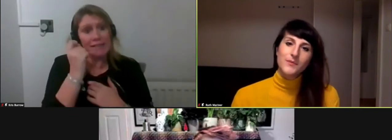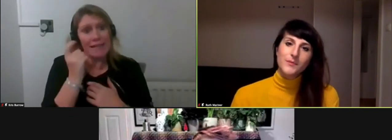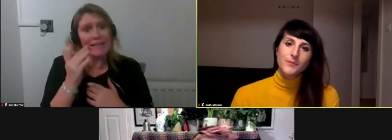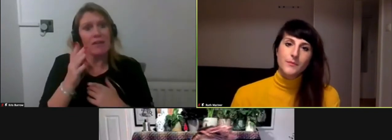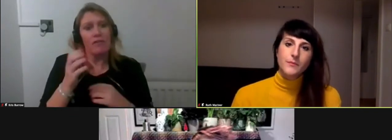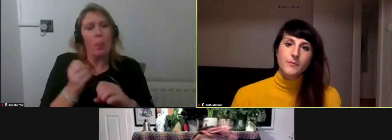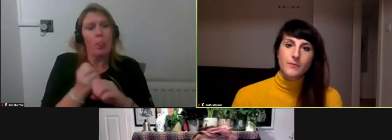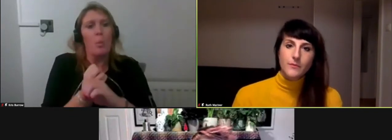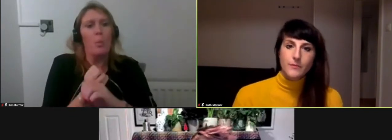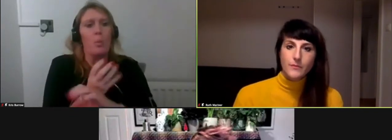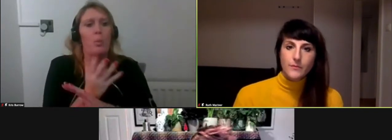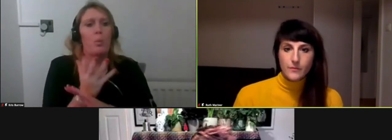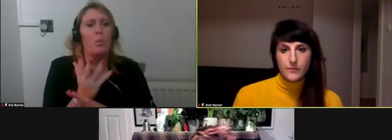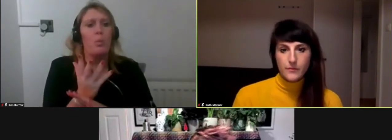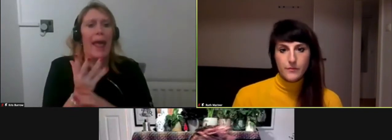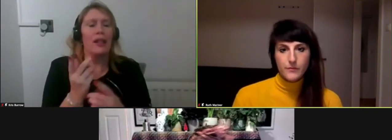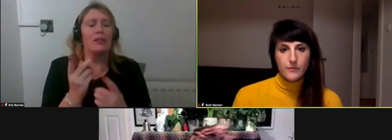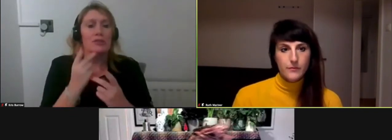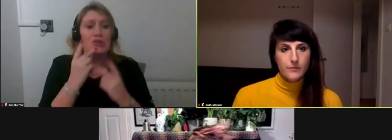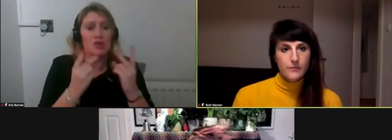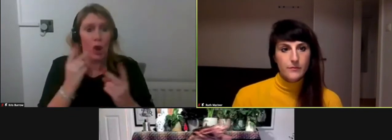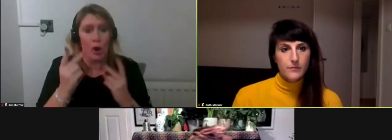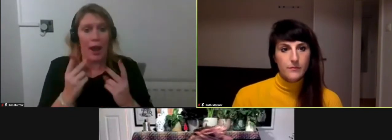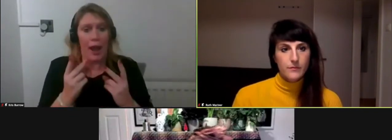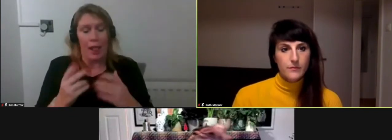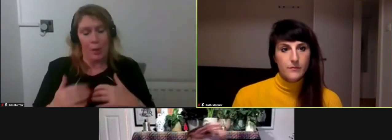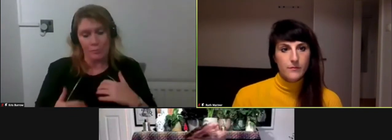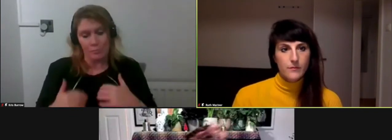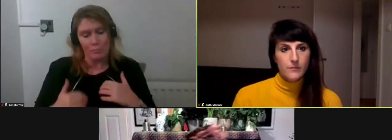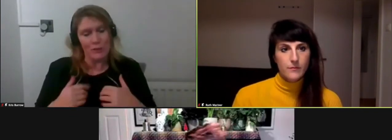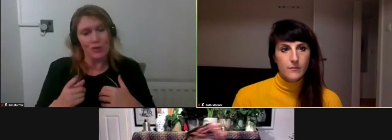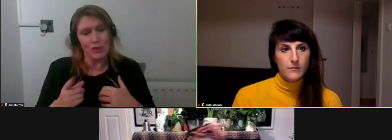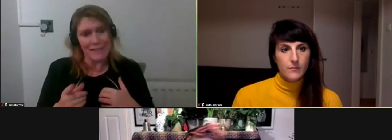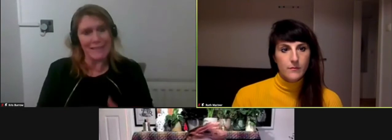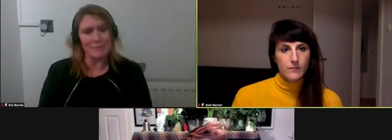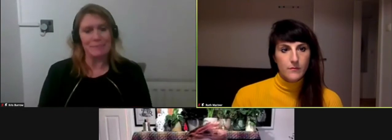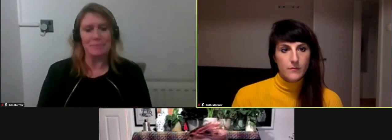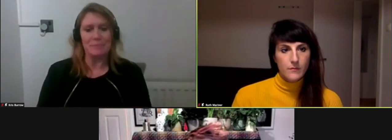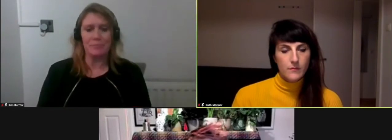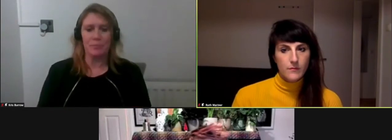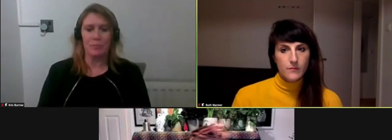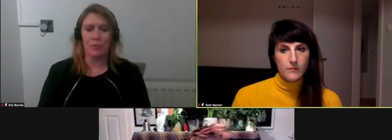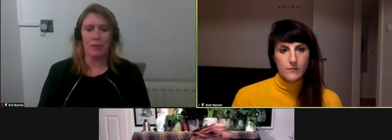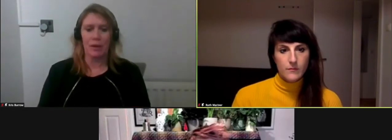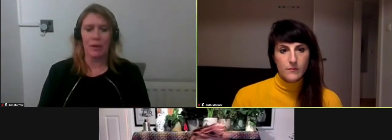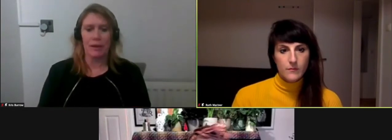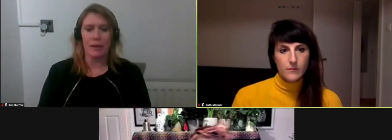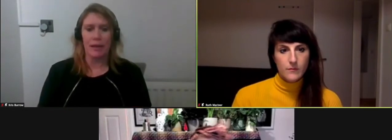aspects that I was interested in musically. Then, the one other thing that I think is quite interesting to share, is